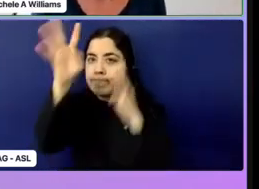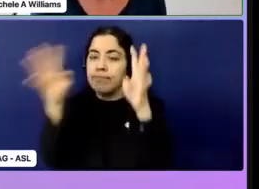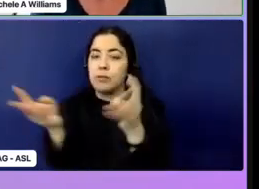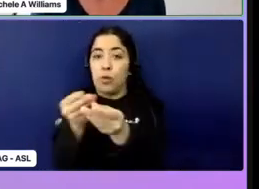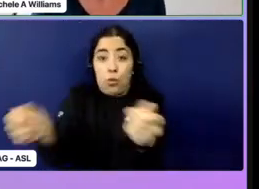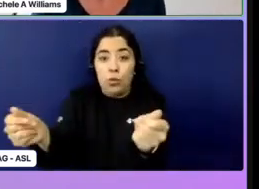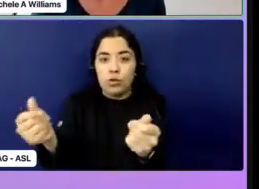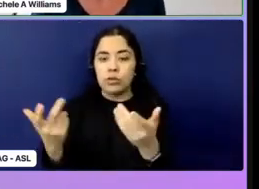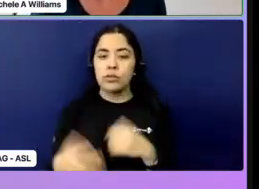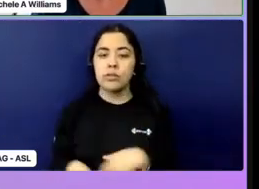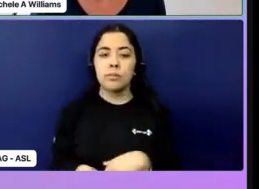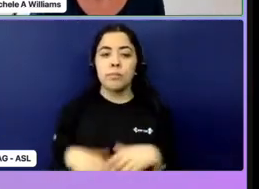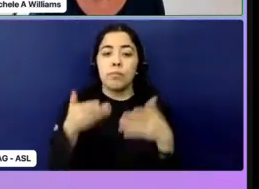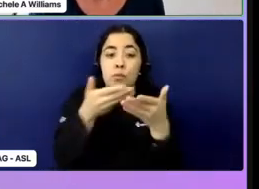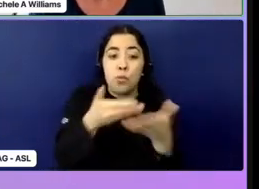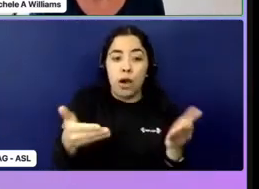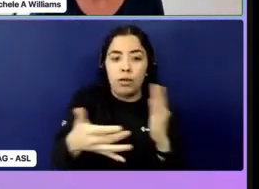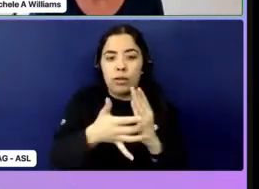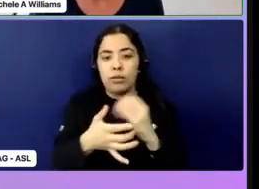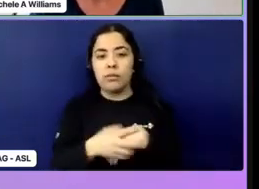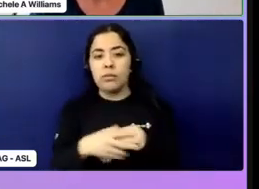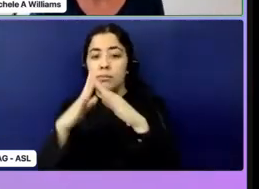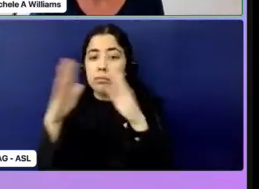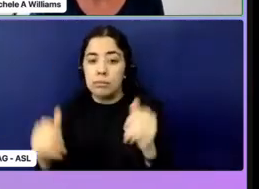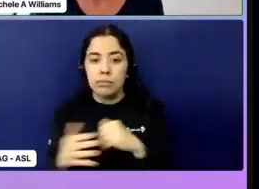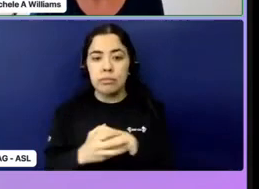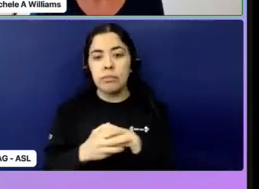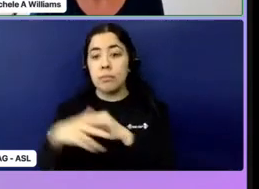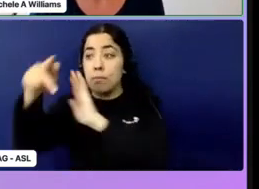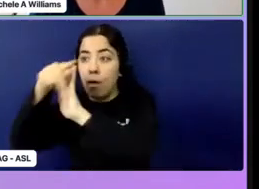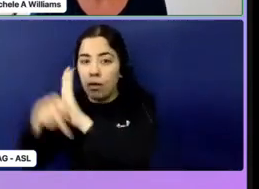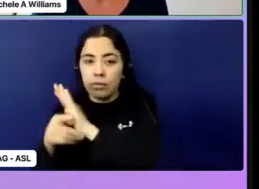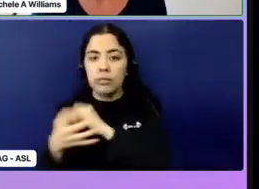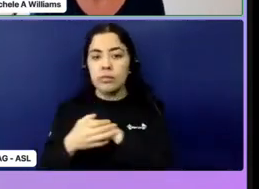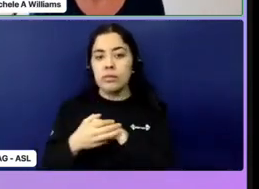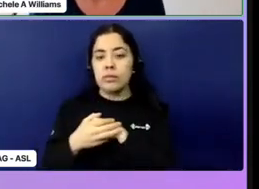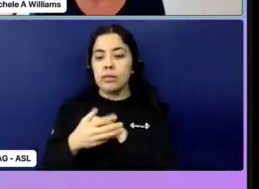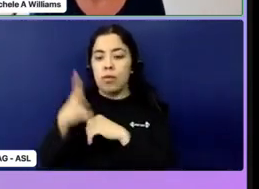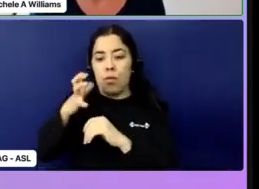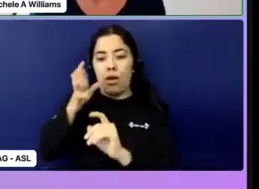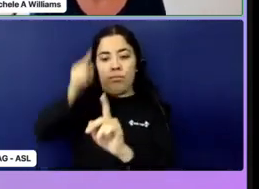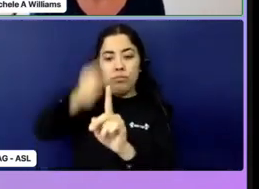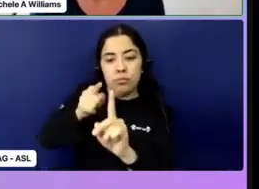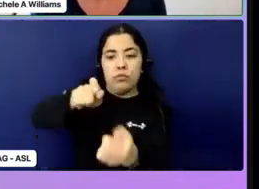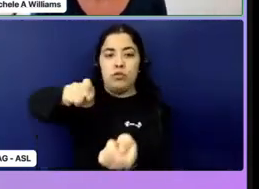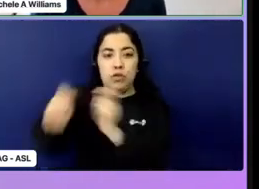really try to create solutions, whether their products, whether they are systems, whether they are